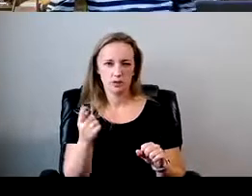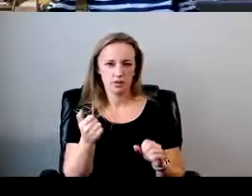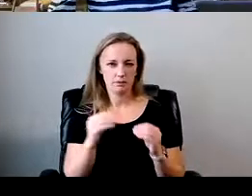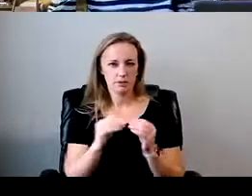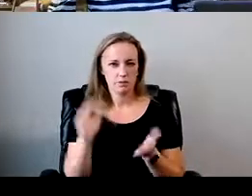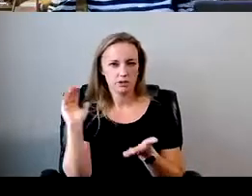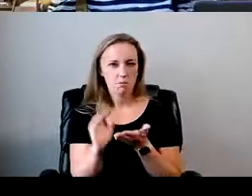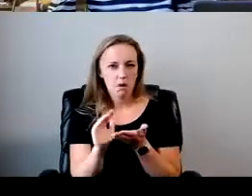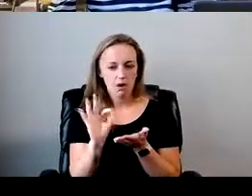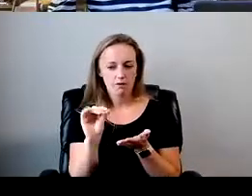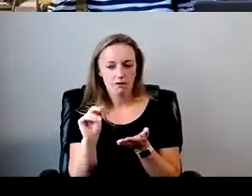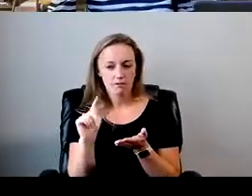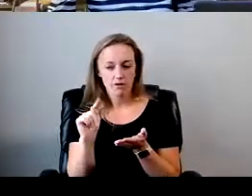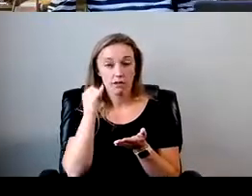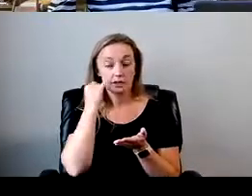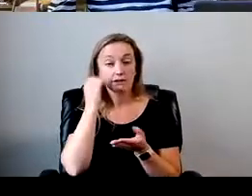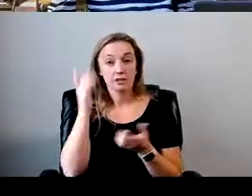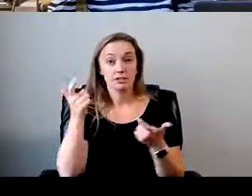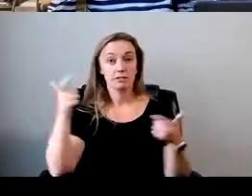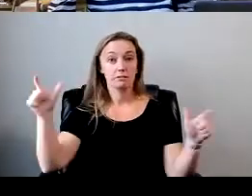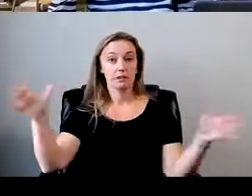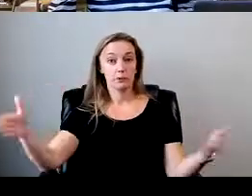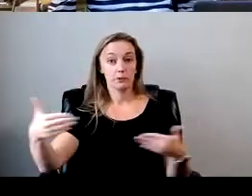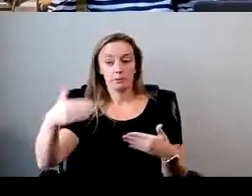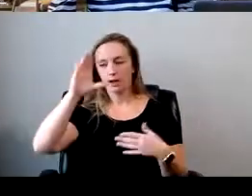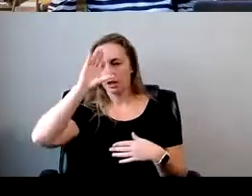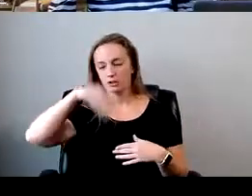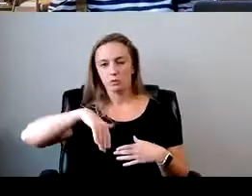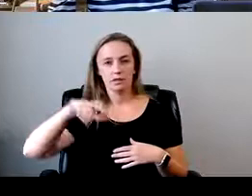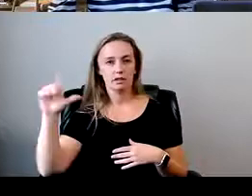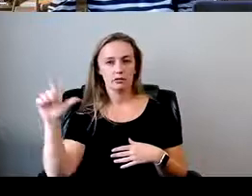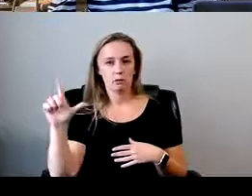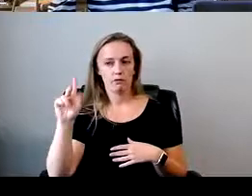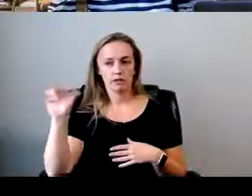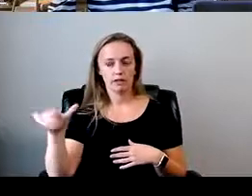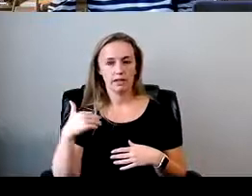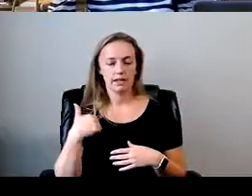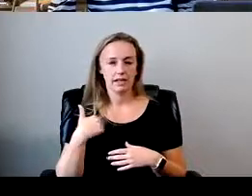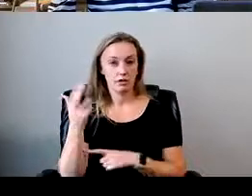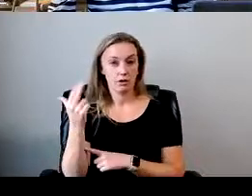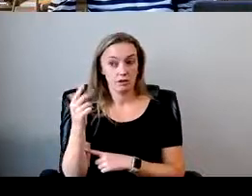but if you're presenting in a big room, I know that in Louisville, Kentucky, there's a hotel that we present at.